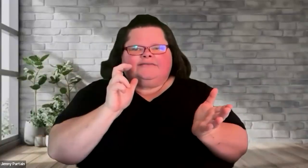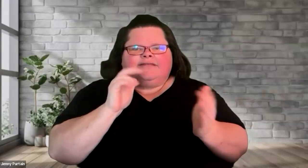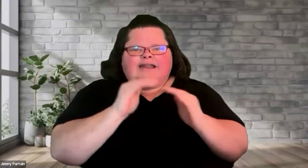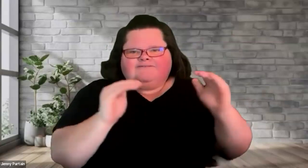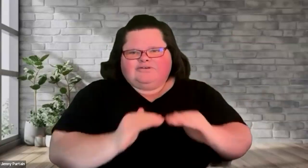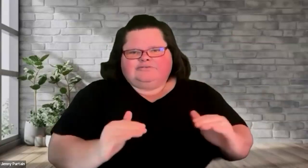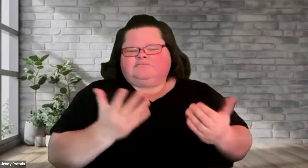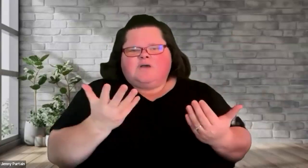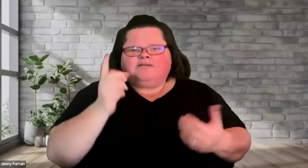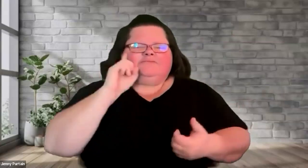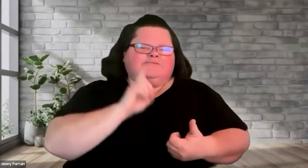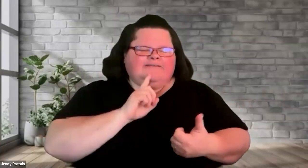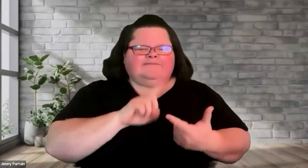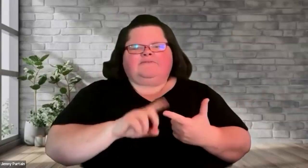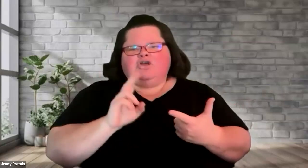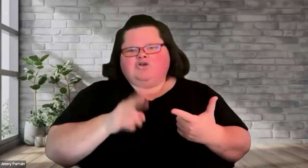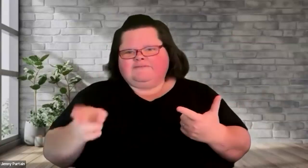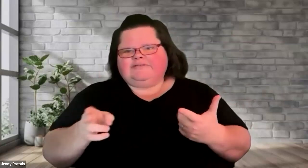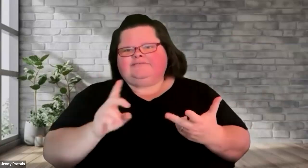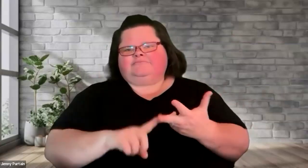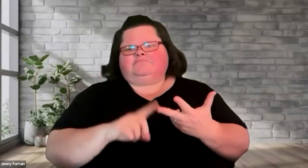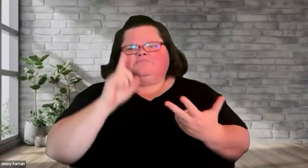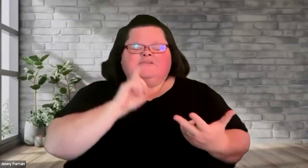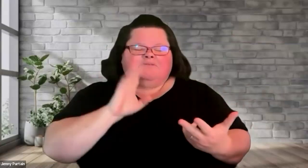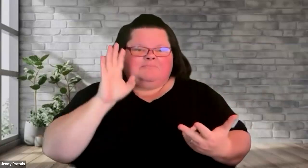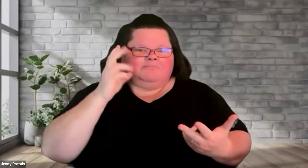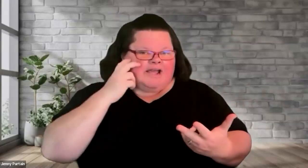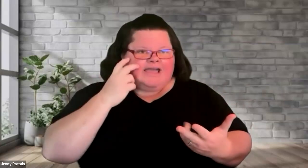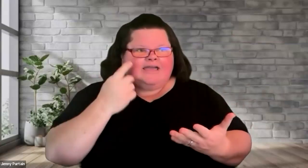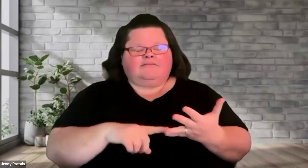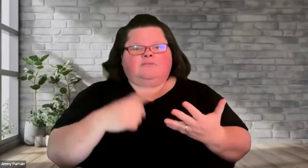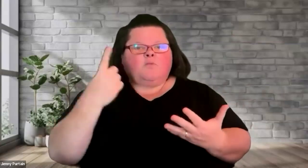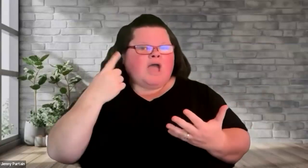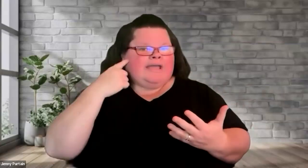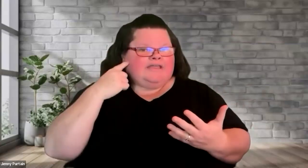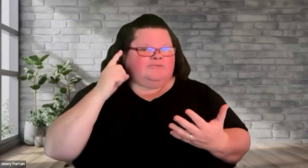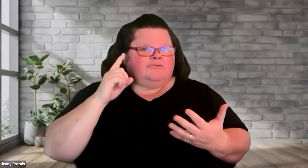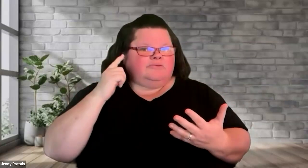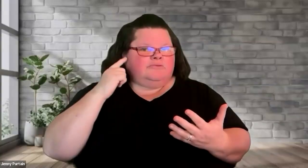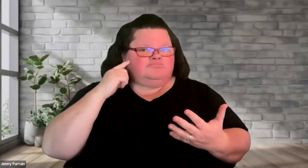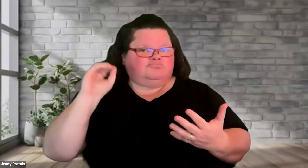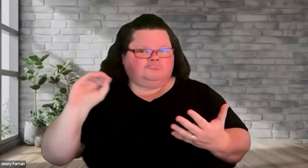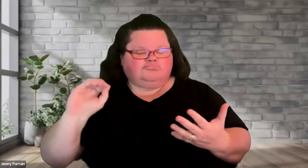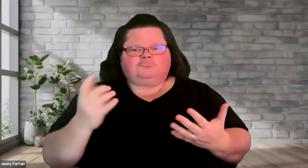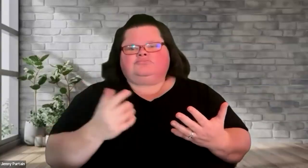Those who are Deaf, hard of hearing, DeafBlind,